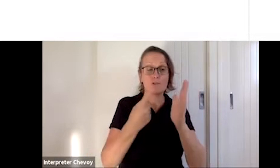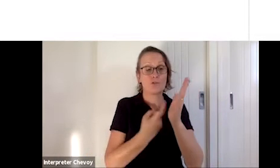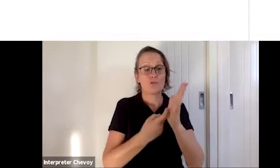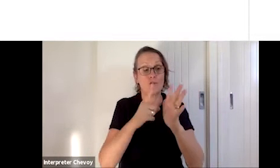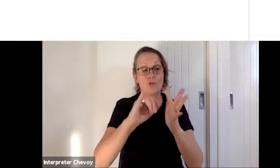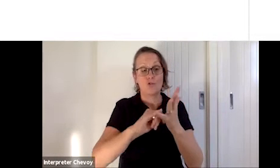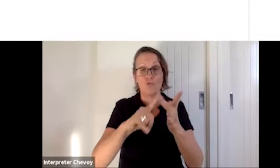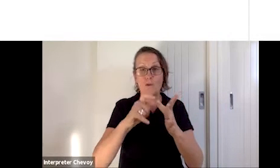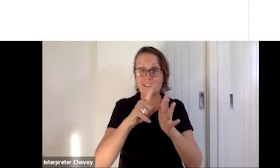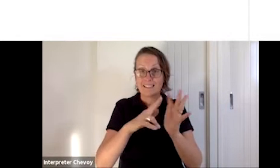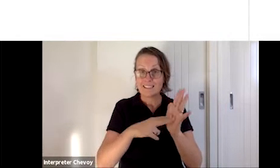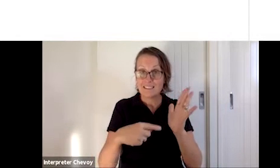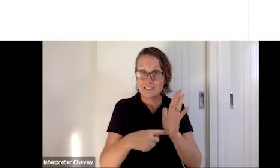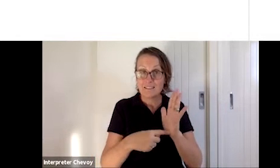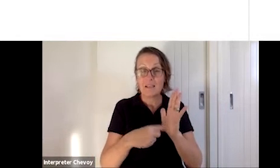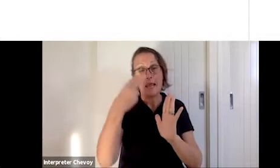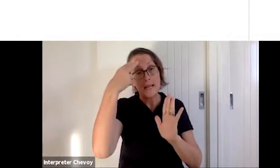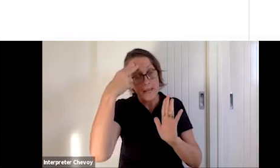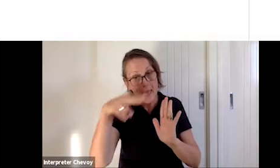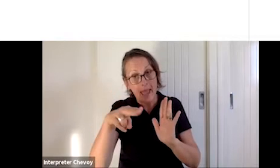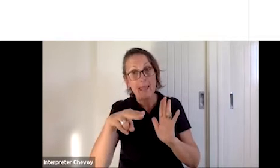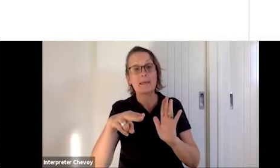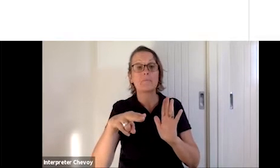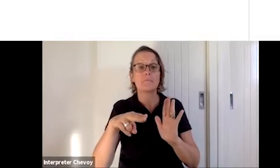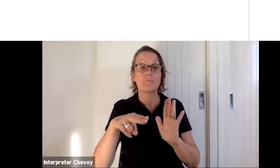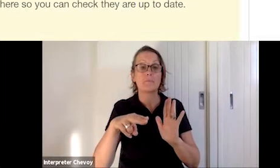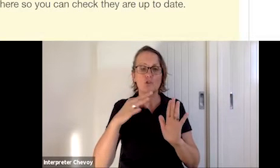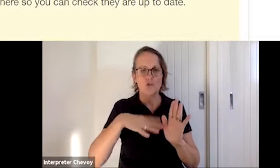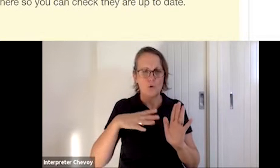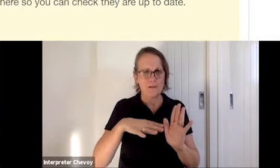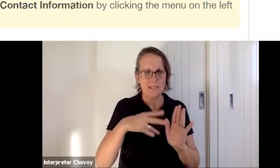ask for your name. You don't need to put it in 20,000 times I don't know why it's done that!